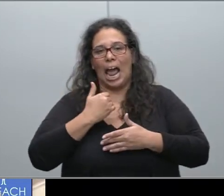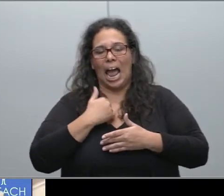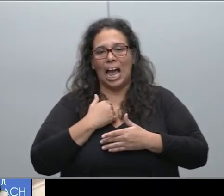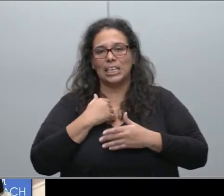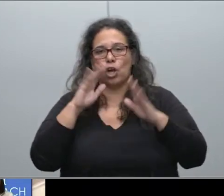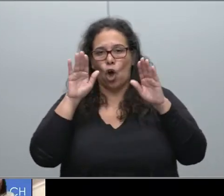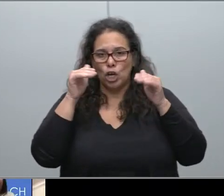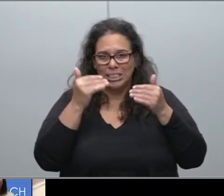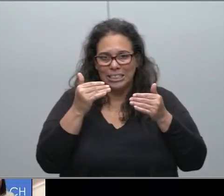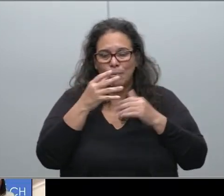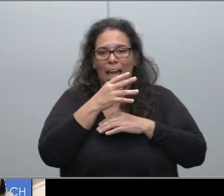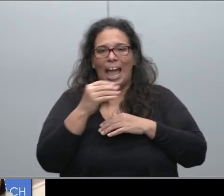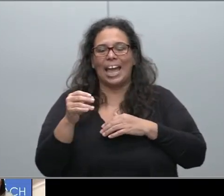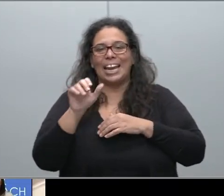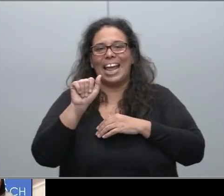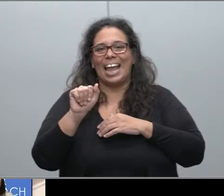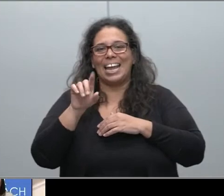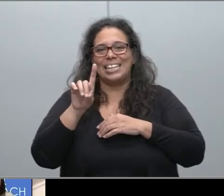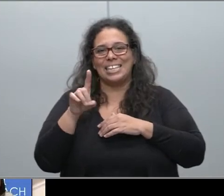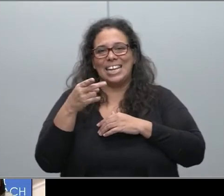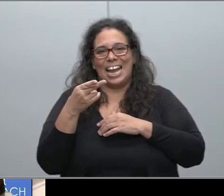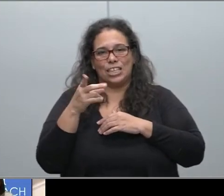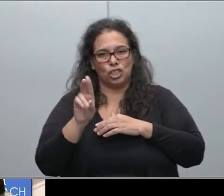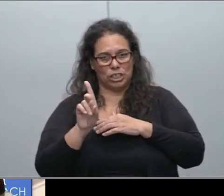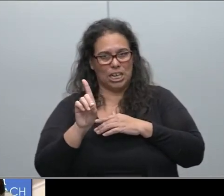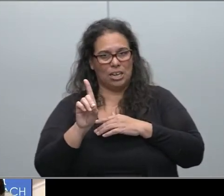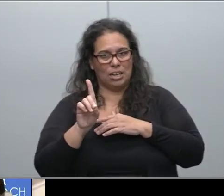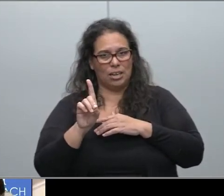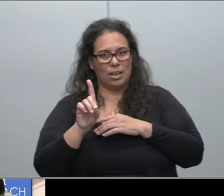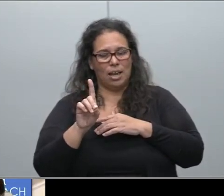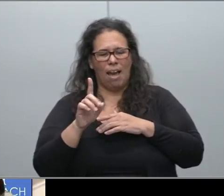(speaking Spanish) Do you have anything like that, but in Spanish?